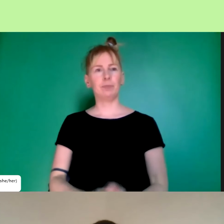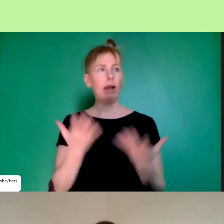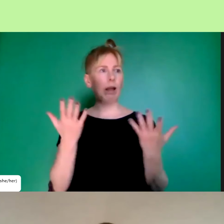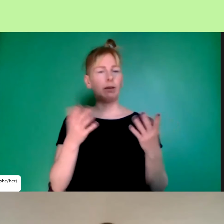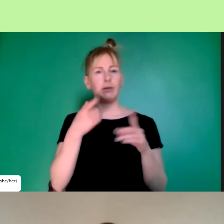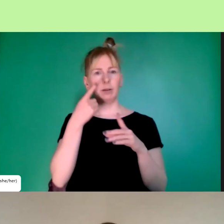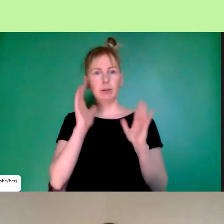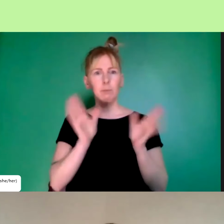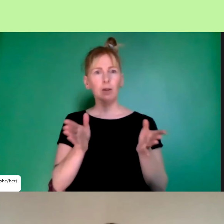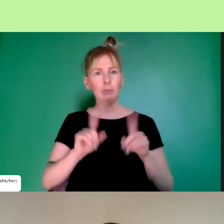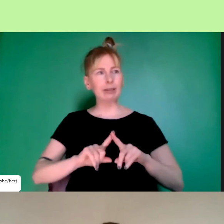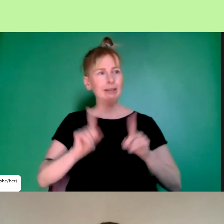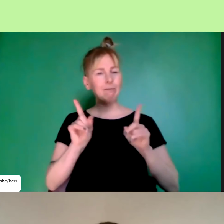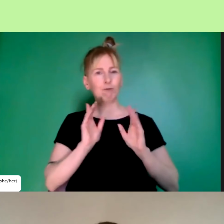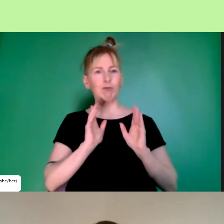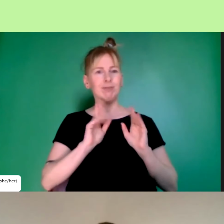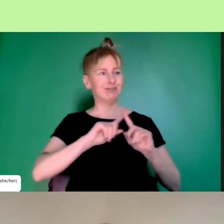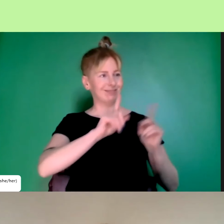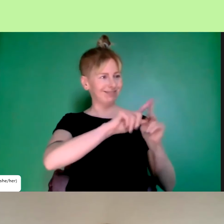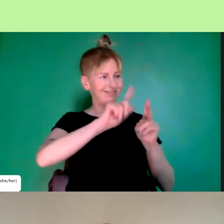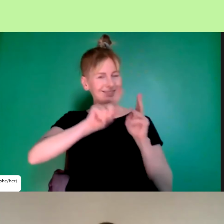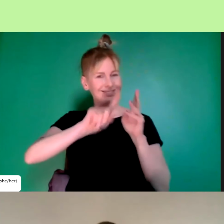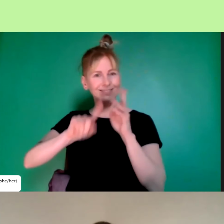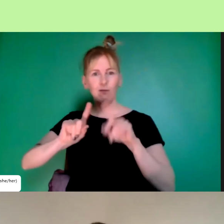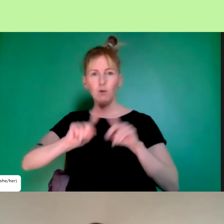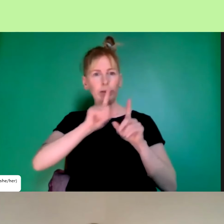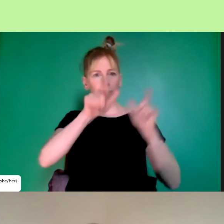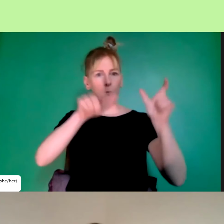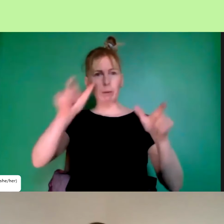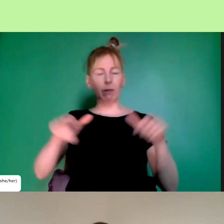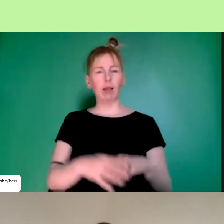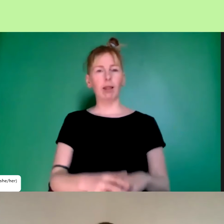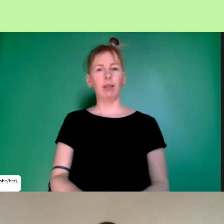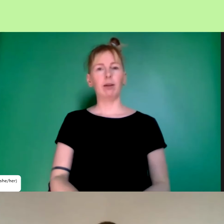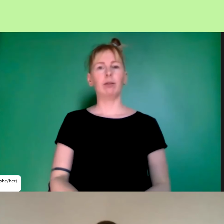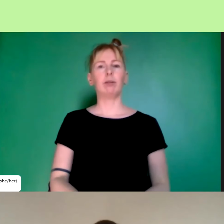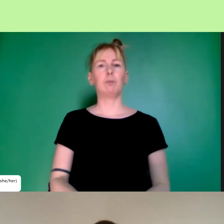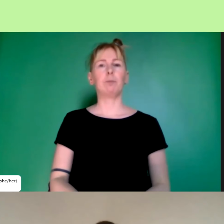moved from a caring place. But I'm very much aware that your needs might be different.